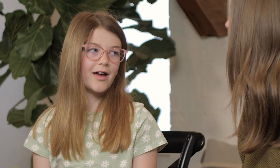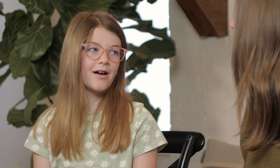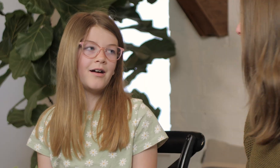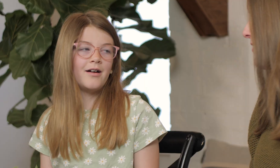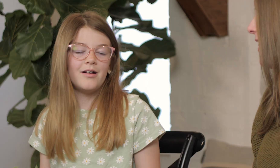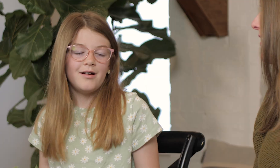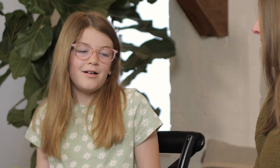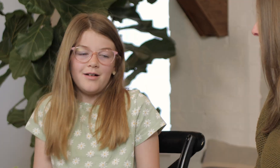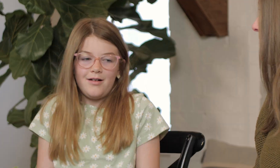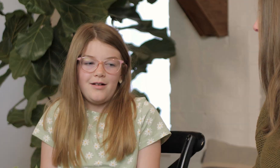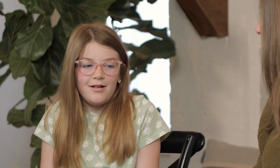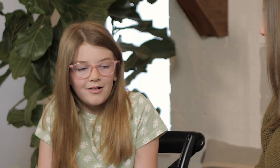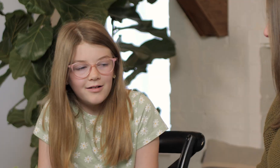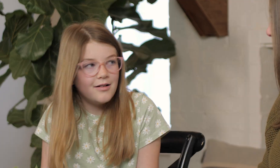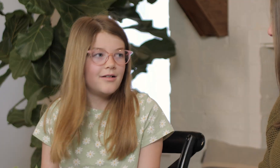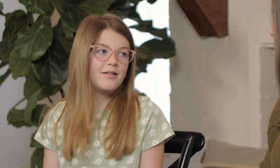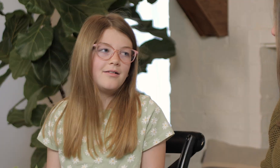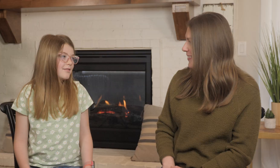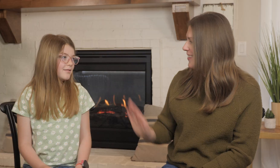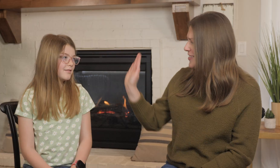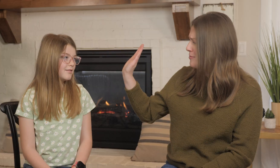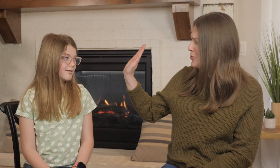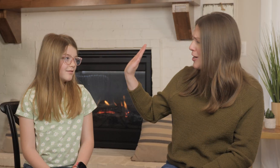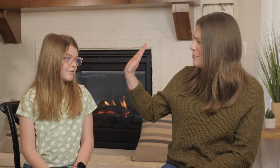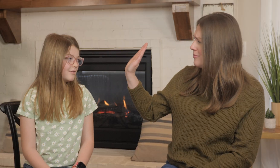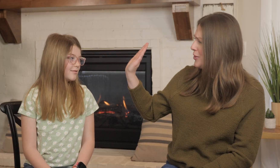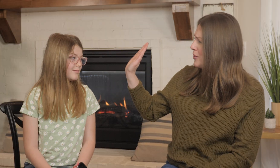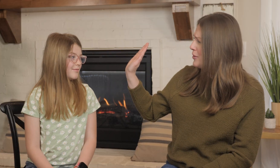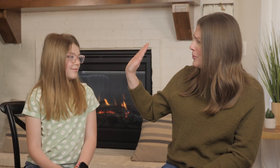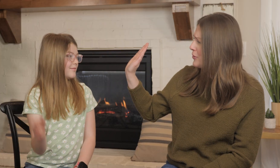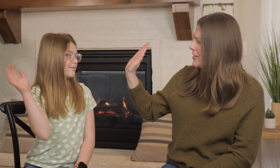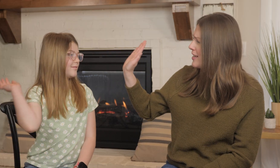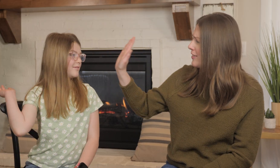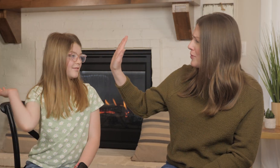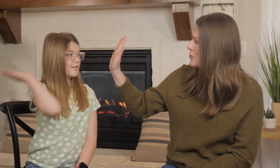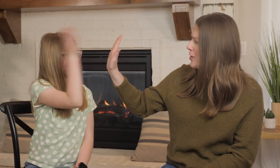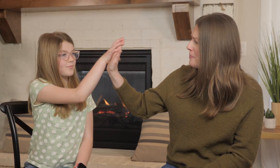look like. You're right, very good. Awesome job! Who are you learning sign language from?